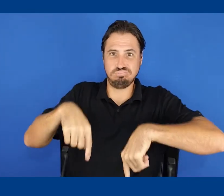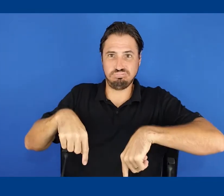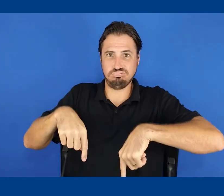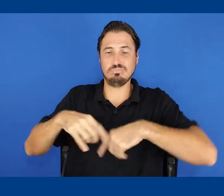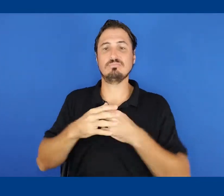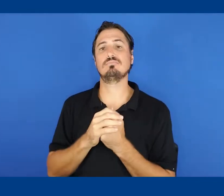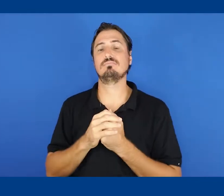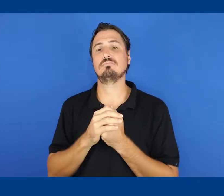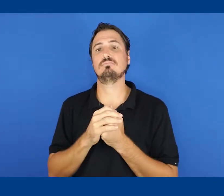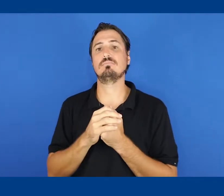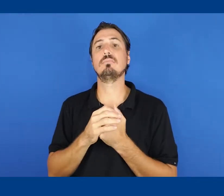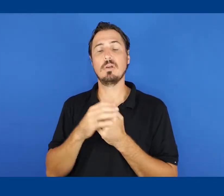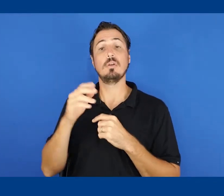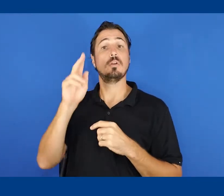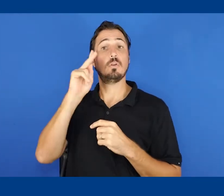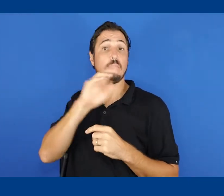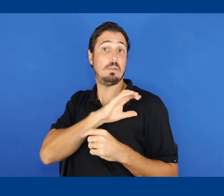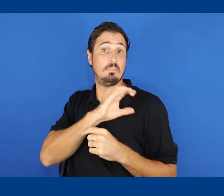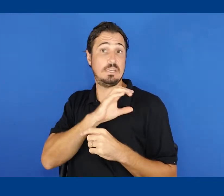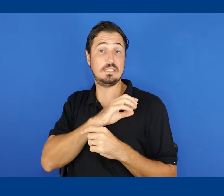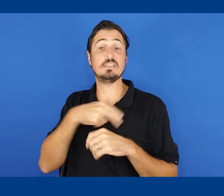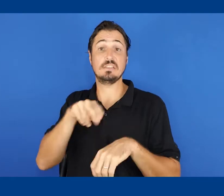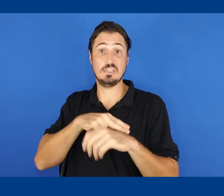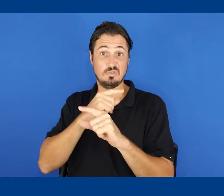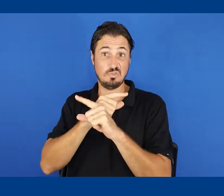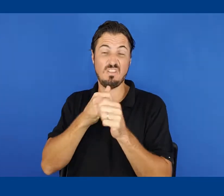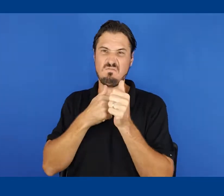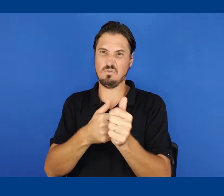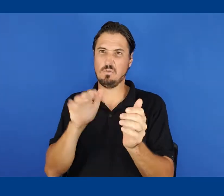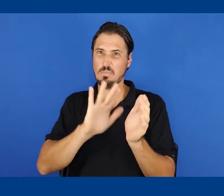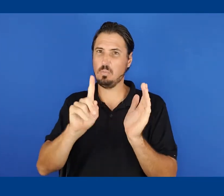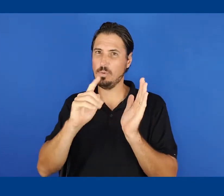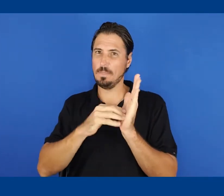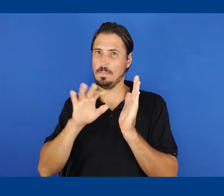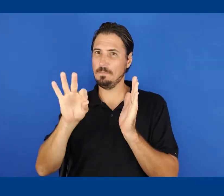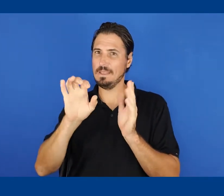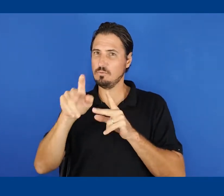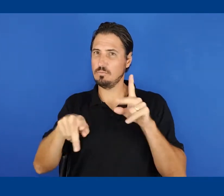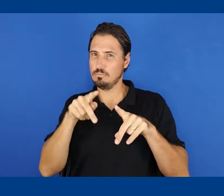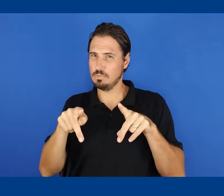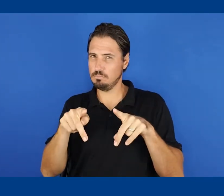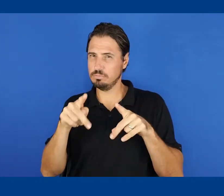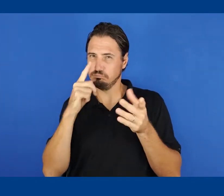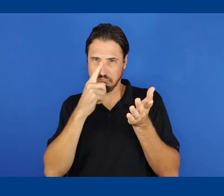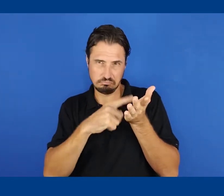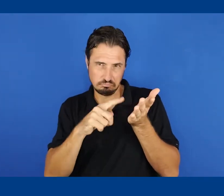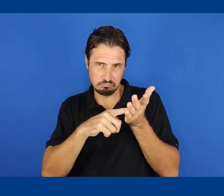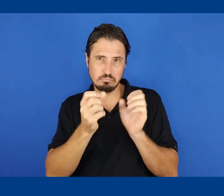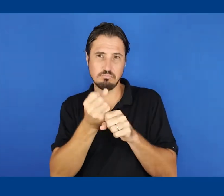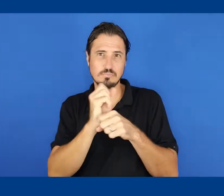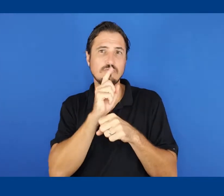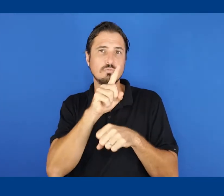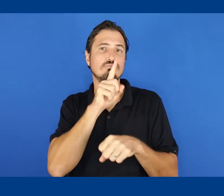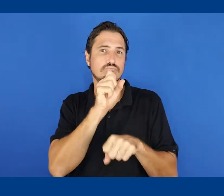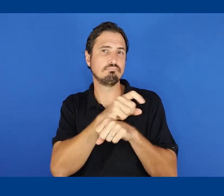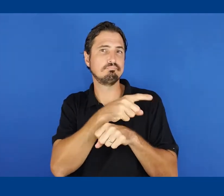The Kaua`i Police Department and the National Guard are tracking approximately 1,900 individuals in travel-related quarantine